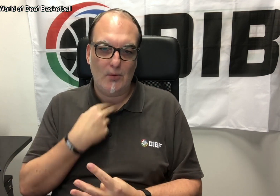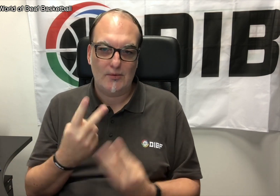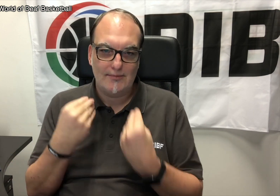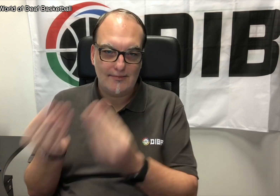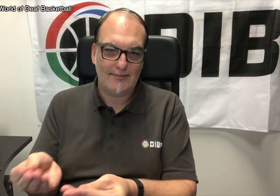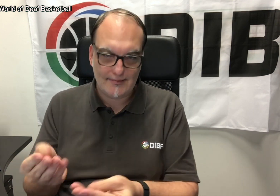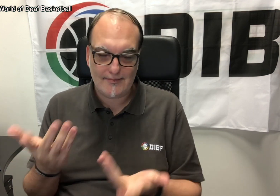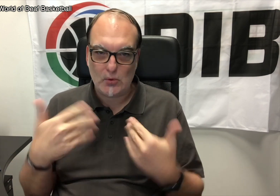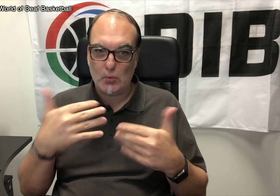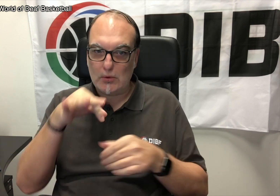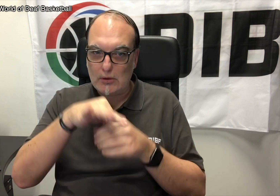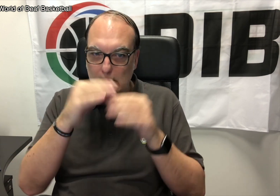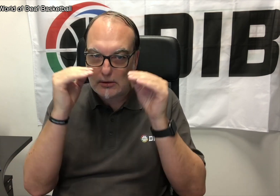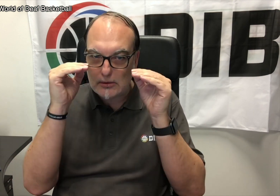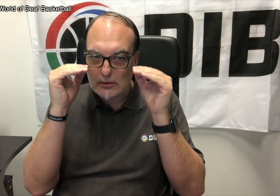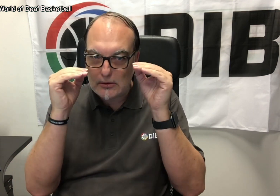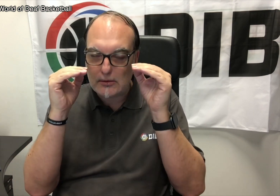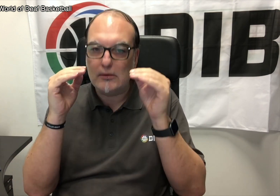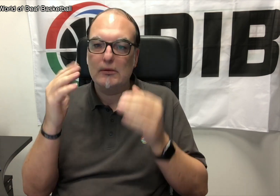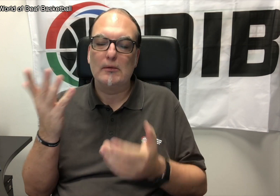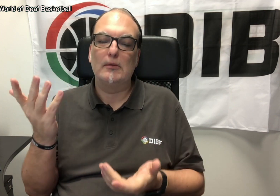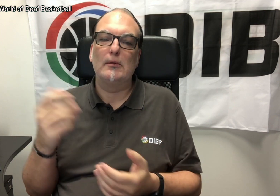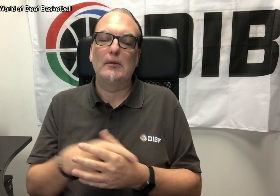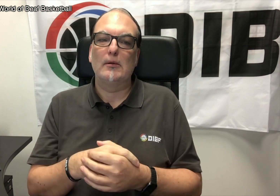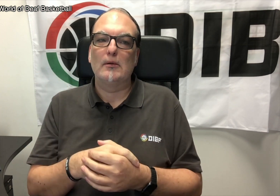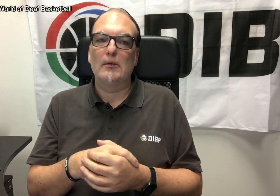to give them a greater voice. Voting results were closely even.